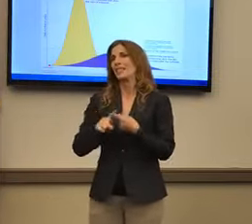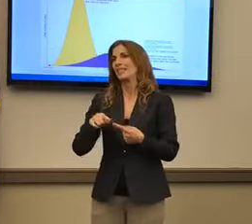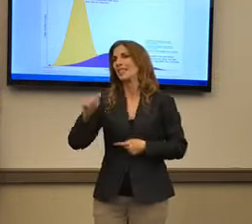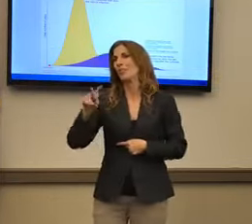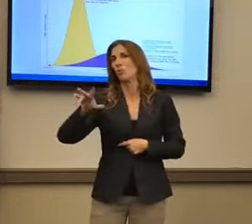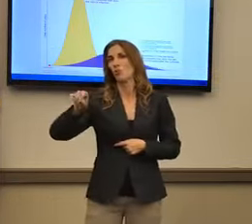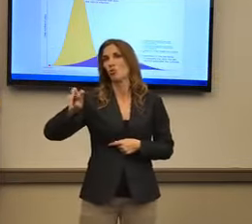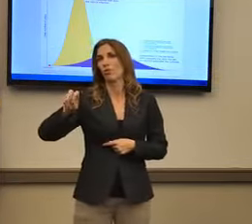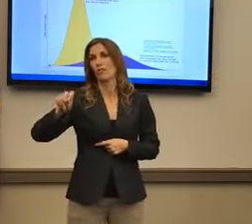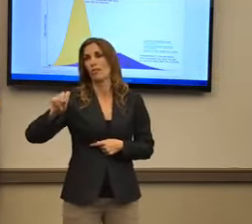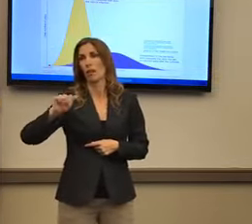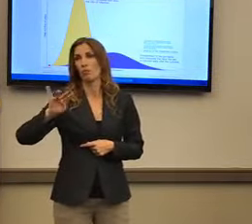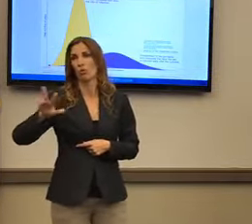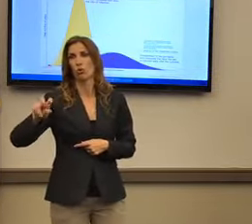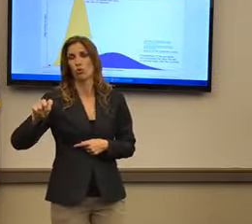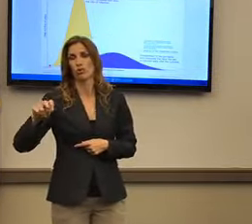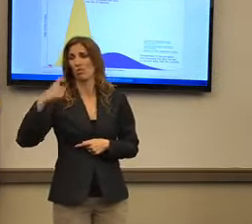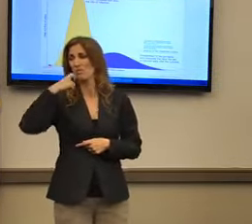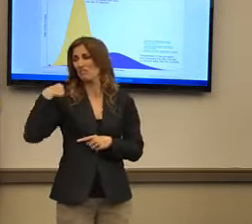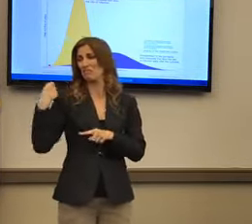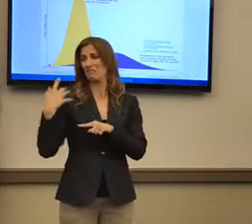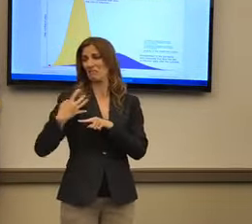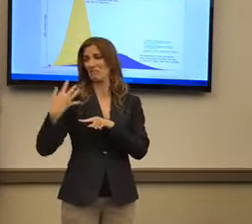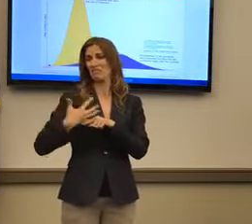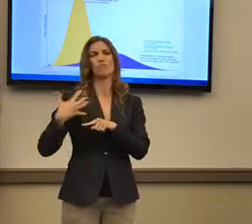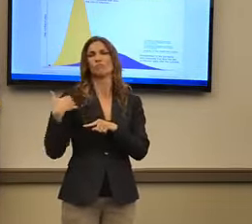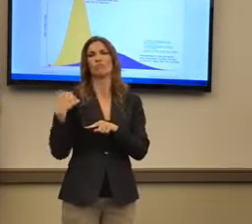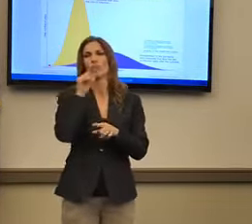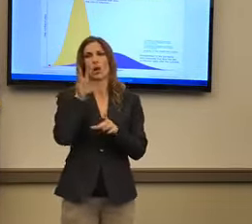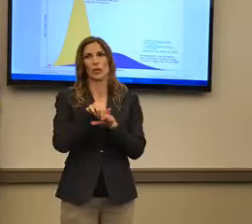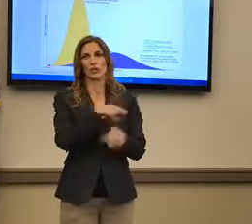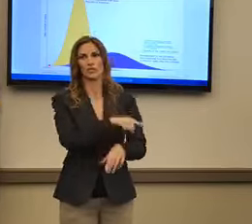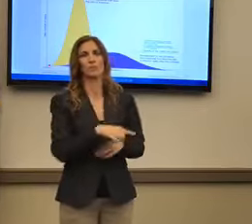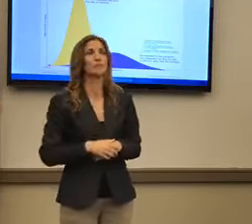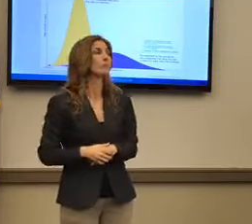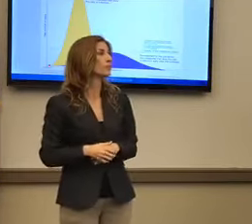so the last couple of days are not in there now the blue and the orange